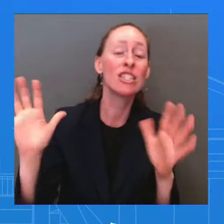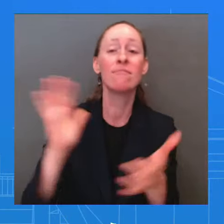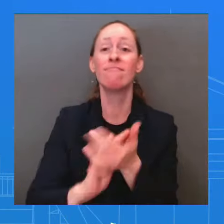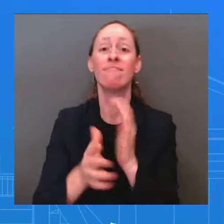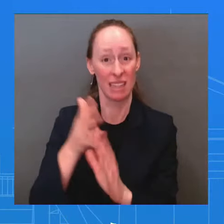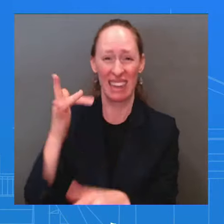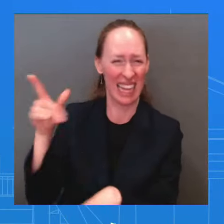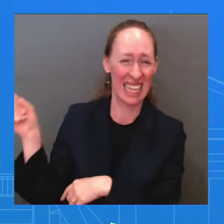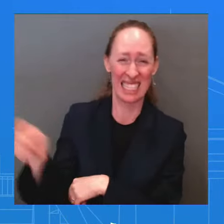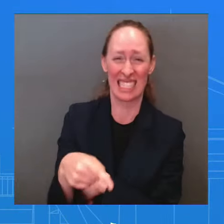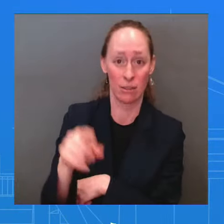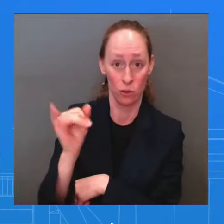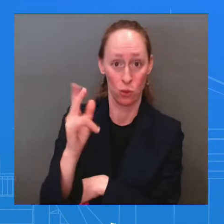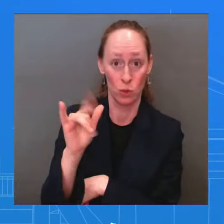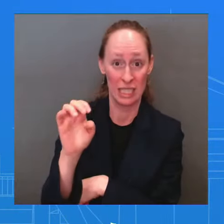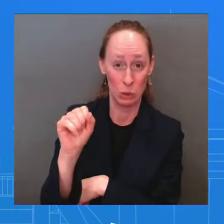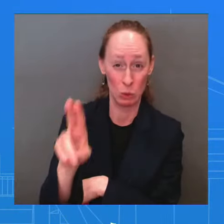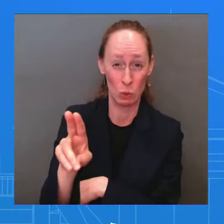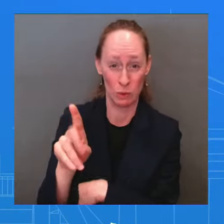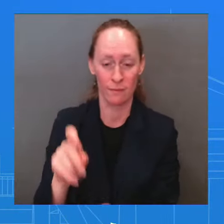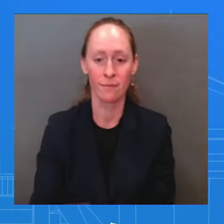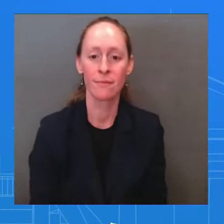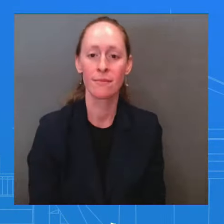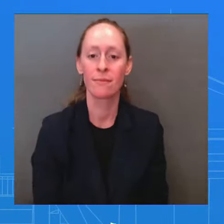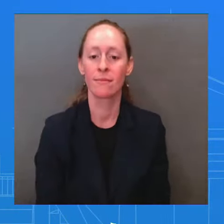the Acting Secretary of Labor and also Gene Sperling,